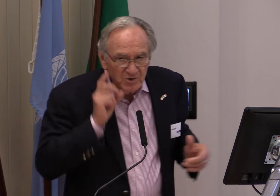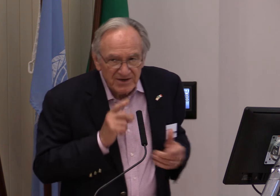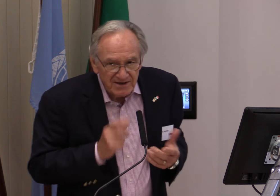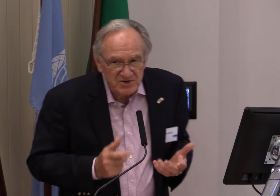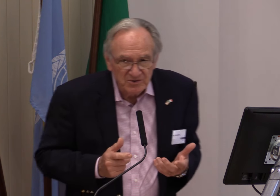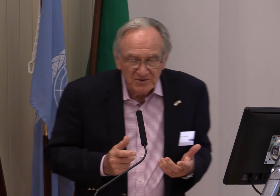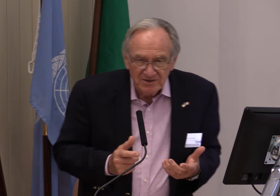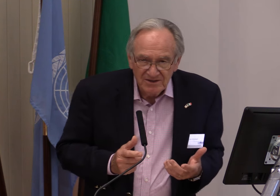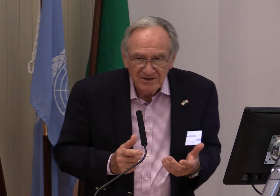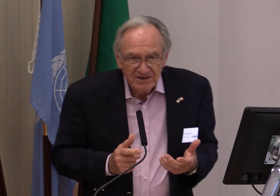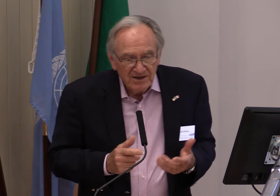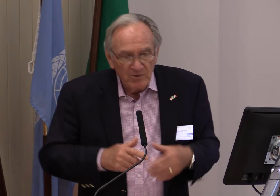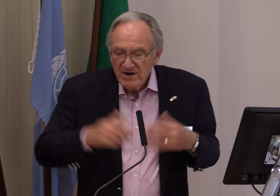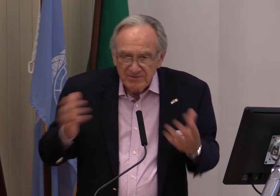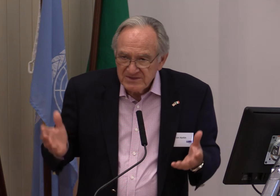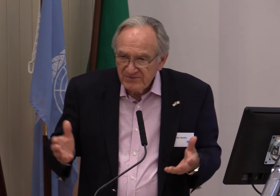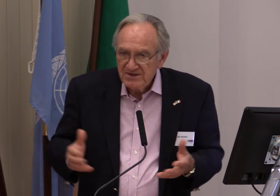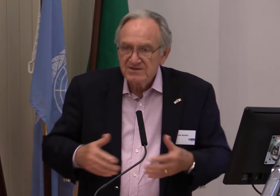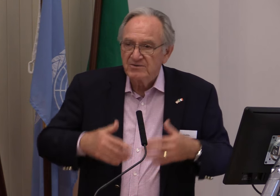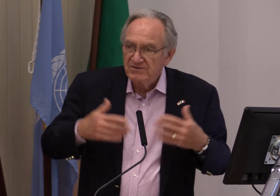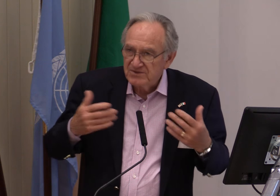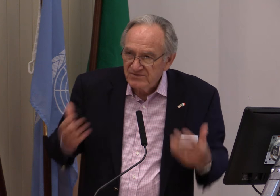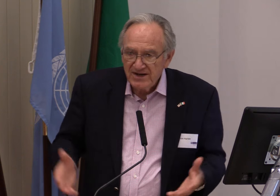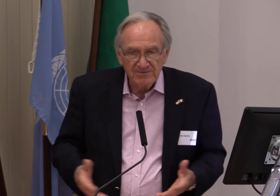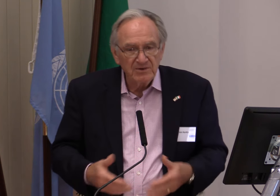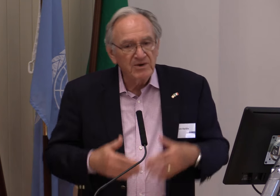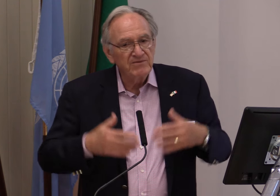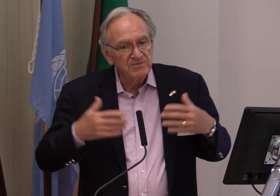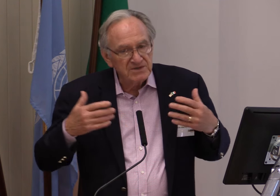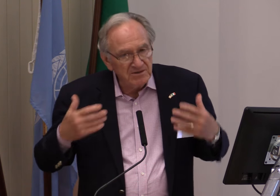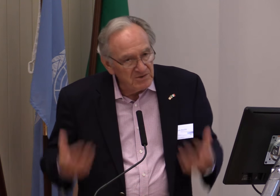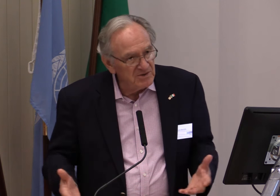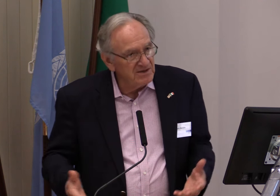to a deaf school, away from his friends, away from his family, away from his community,